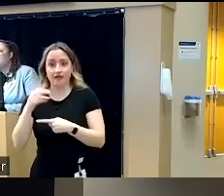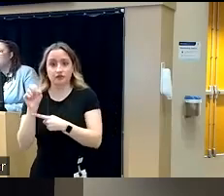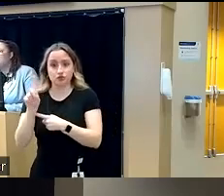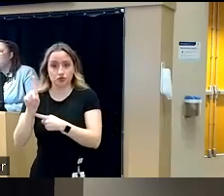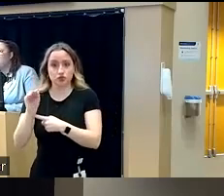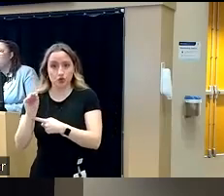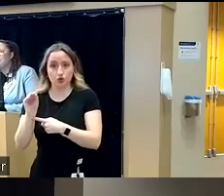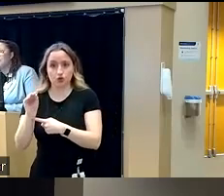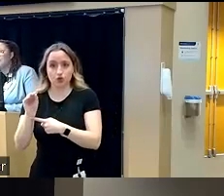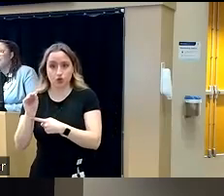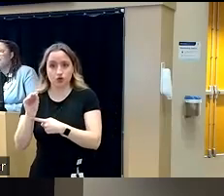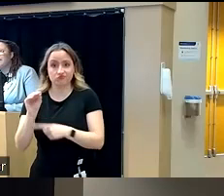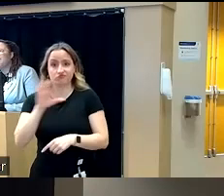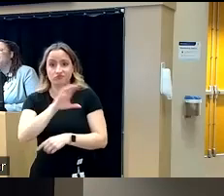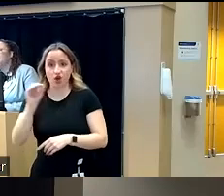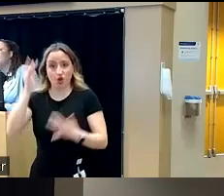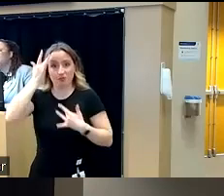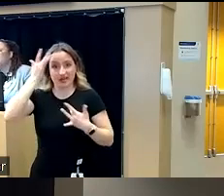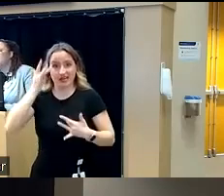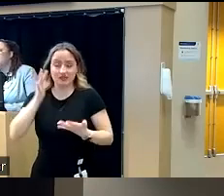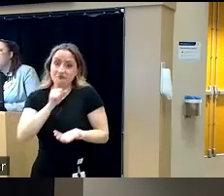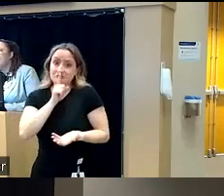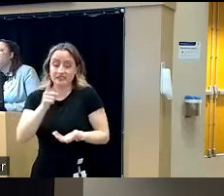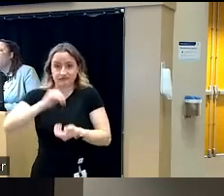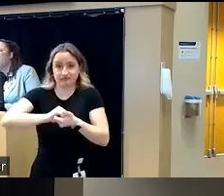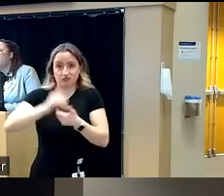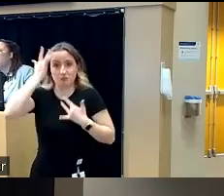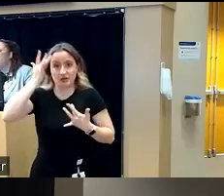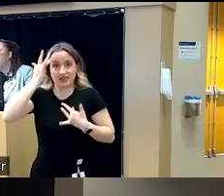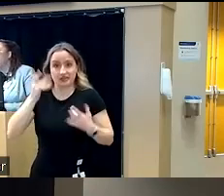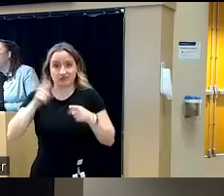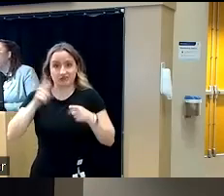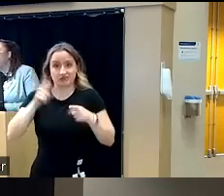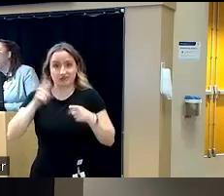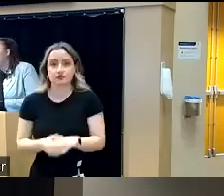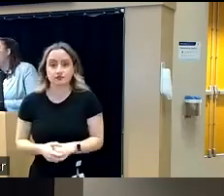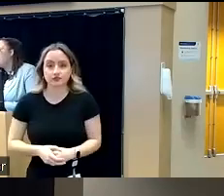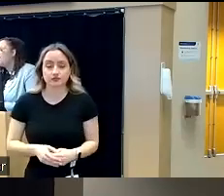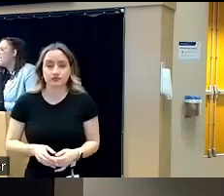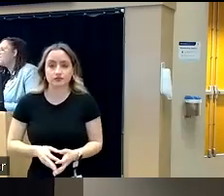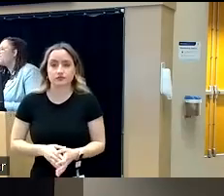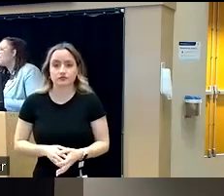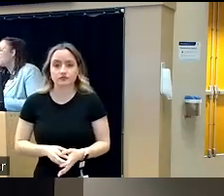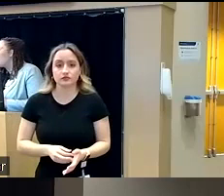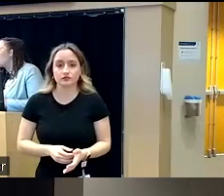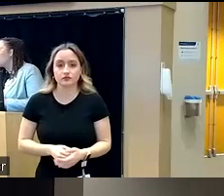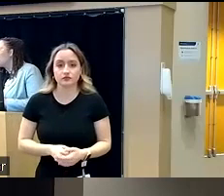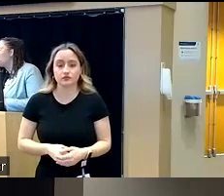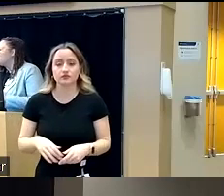highest degrees of comorbidity in Psychiatry and for residency training the degree of comorbidity